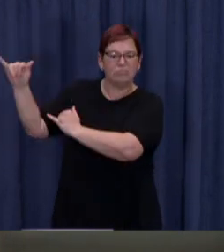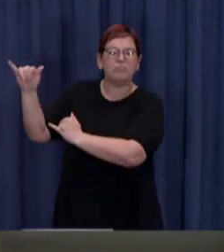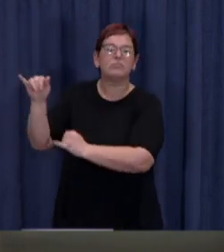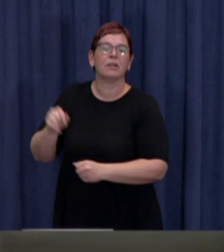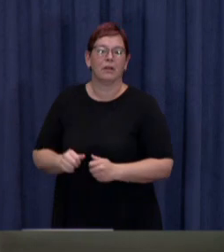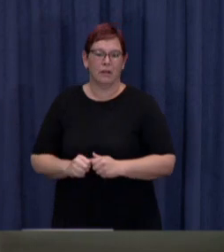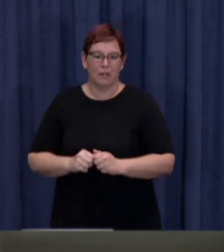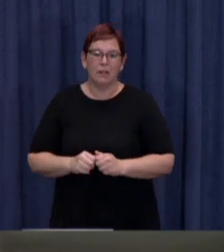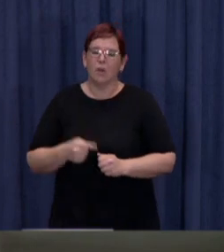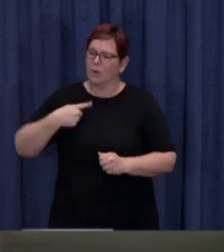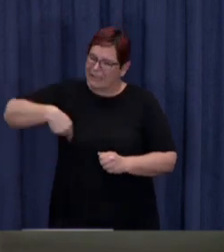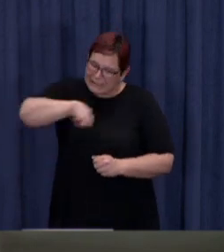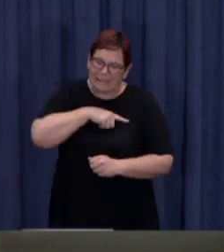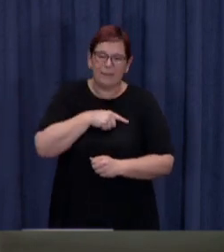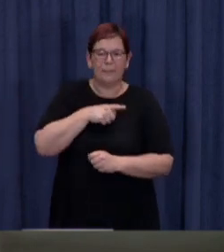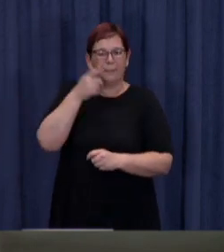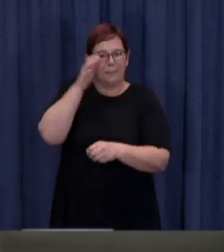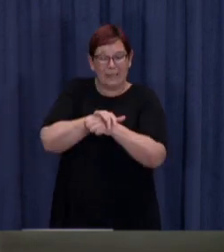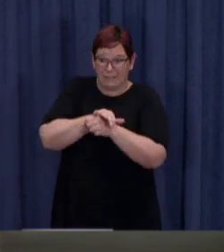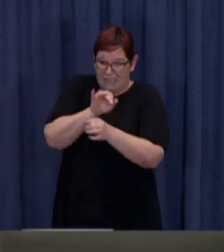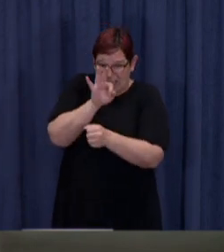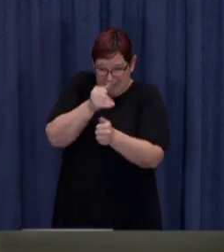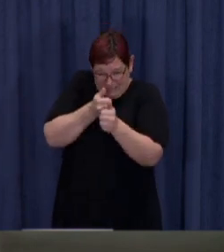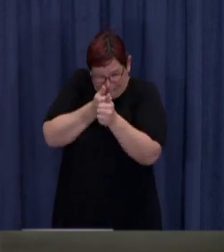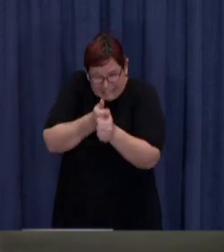on the science and the professional advice we're getting that it will make a